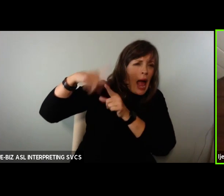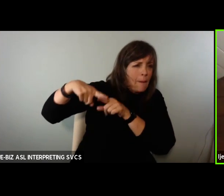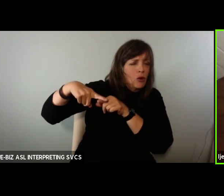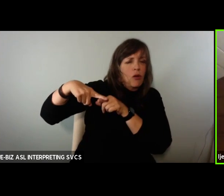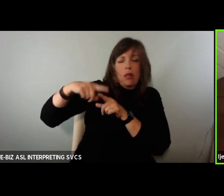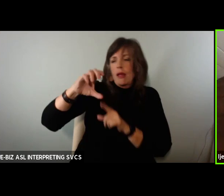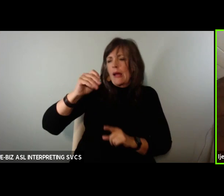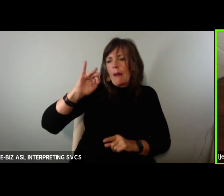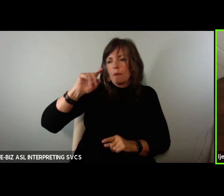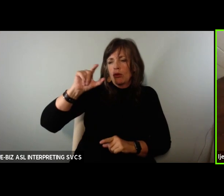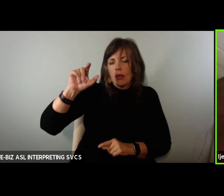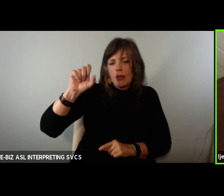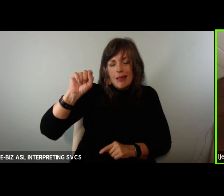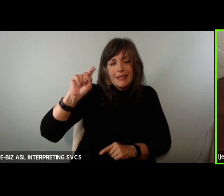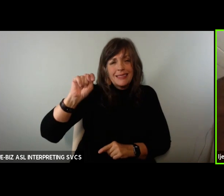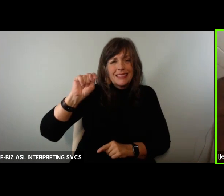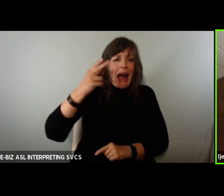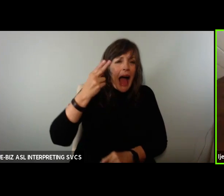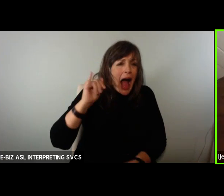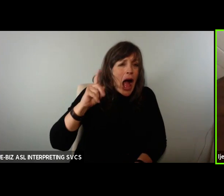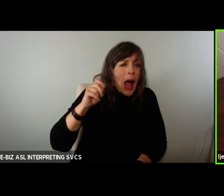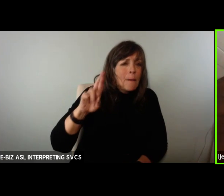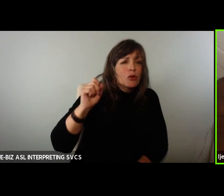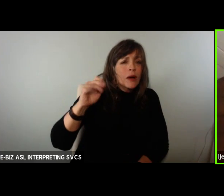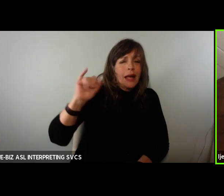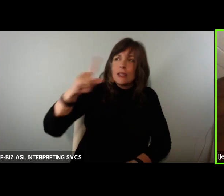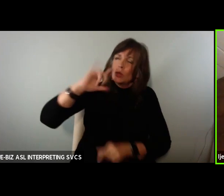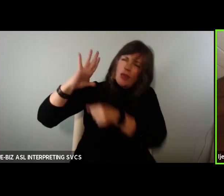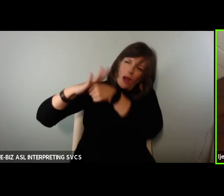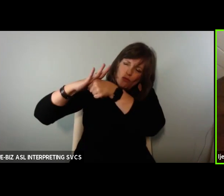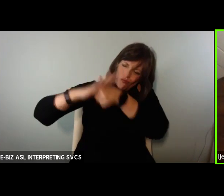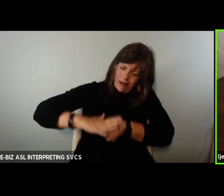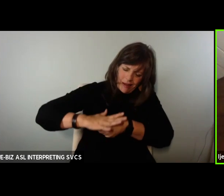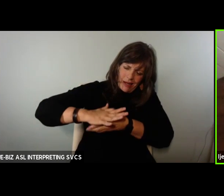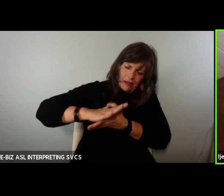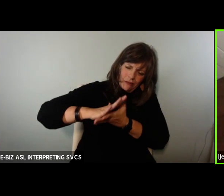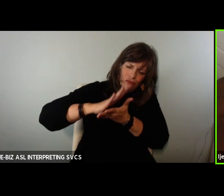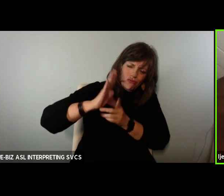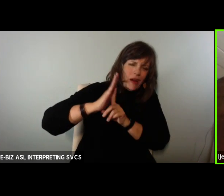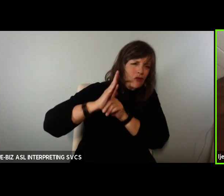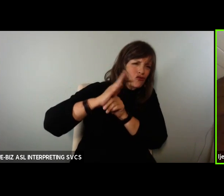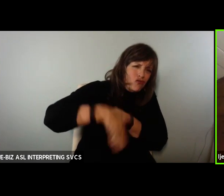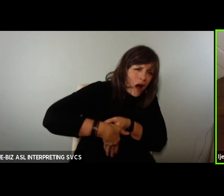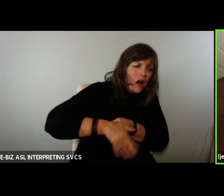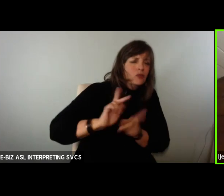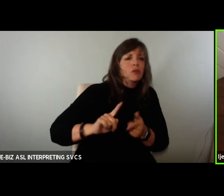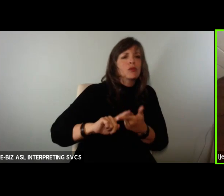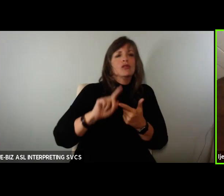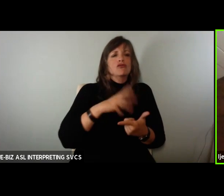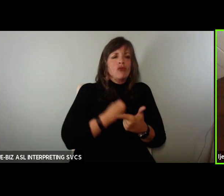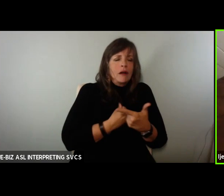trans people, non-binary people, queer people, disabled people at the moment that there is any sort of trouble